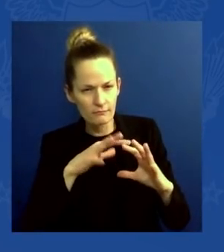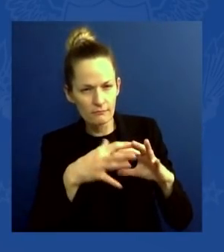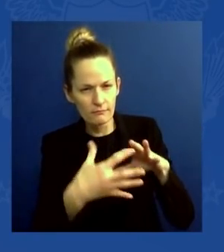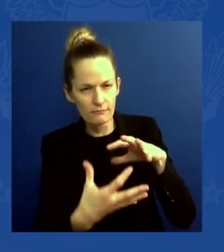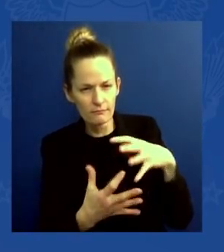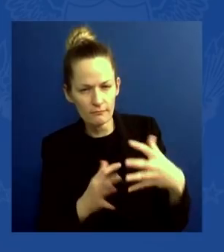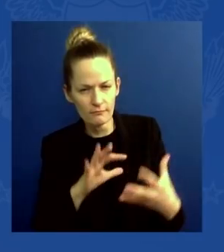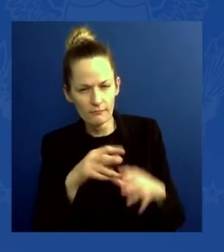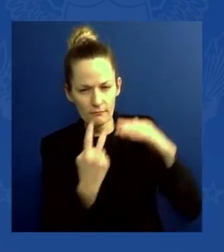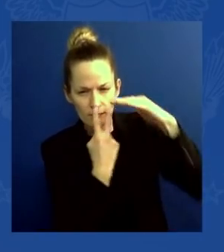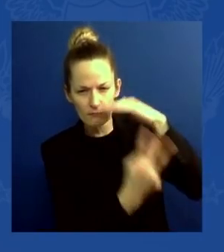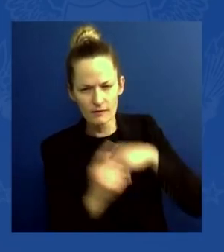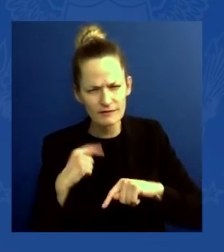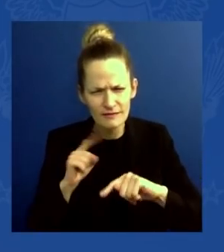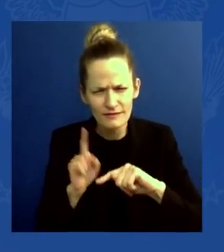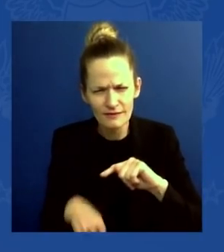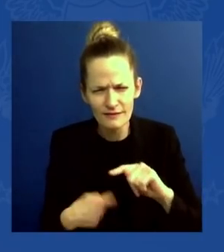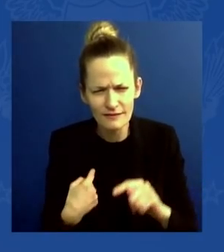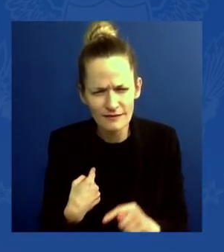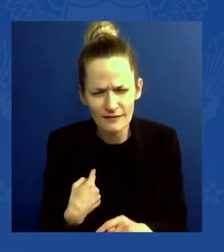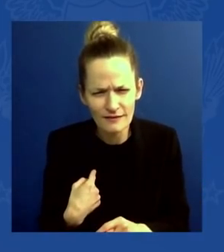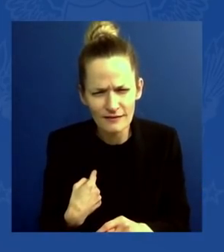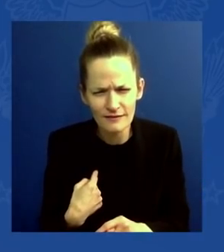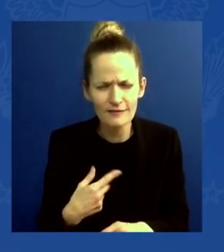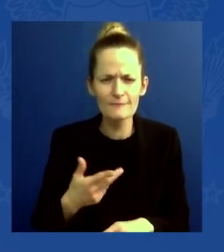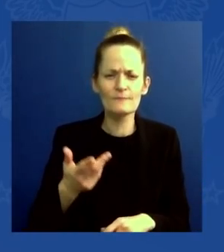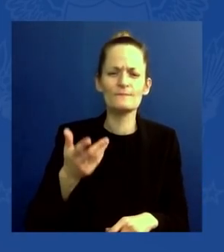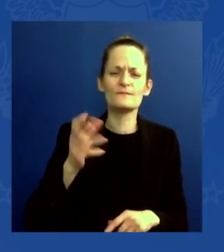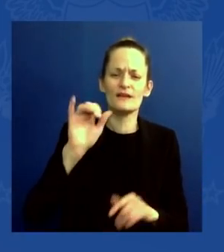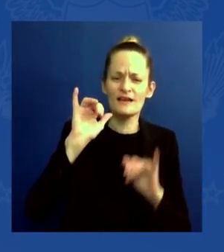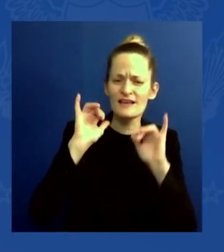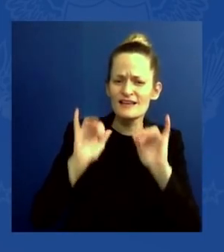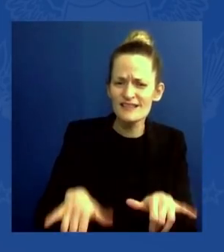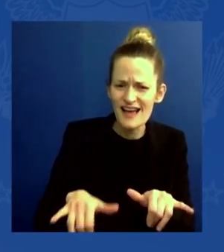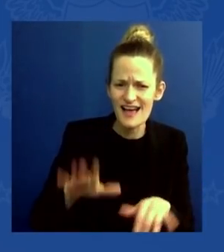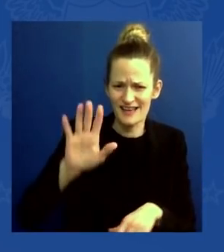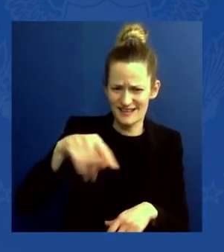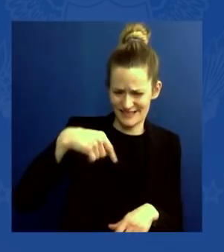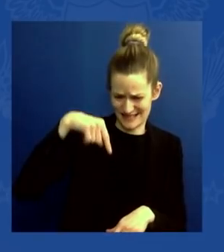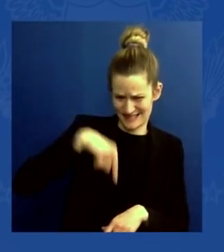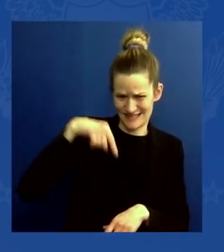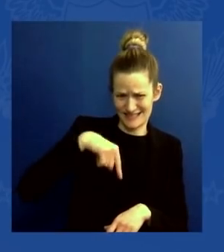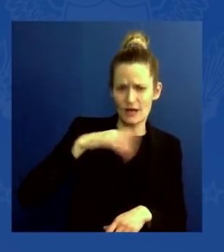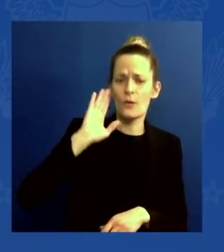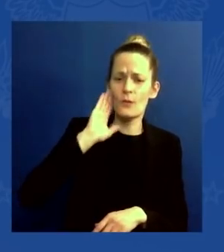It's a little like -- and I'll end with this -- a little like when I -- we first came to office.